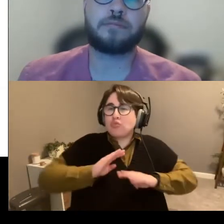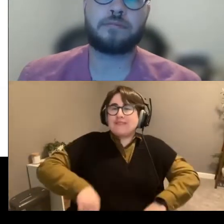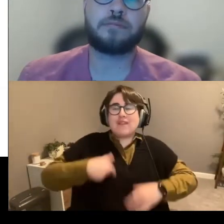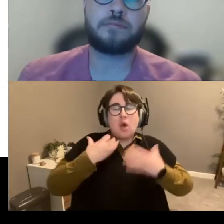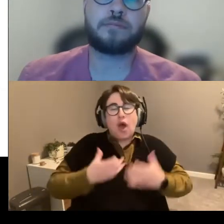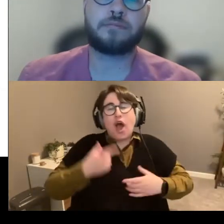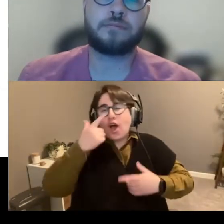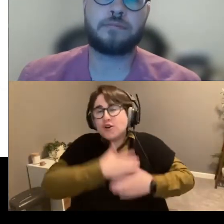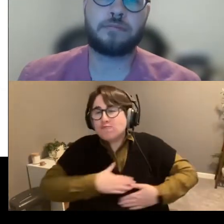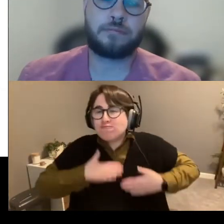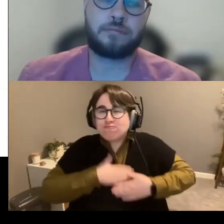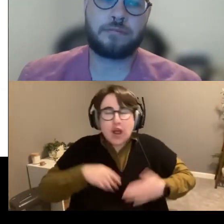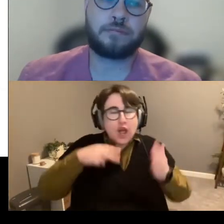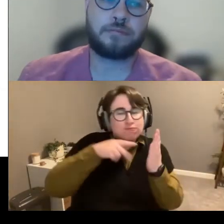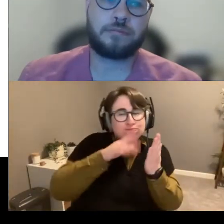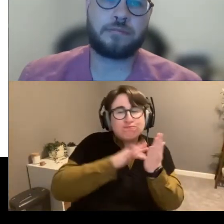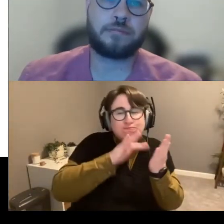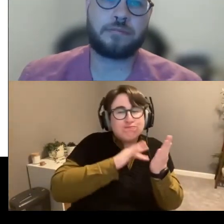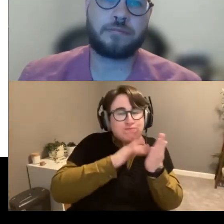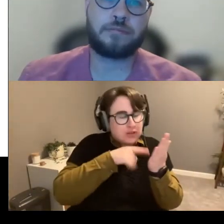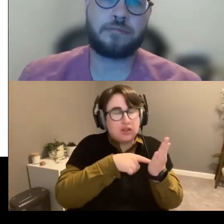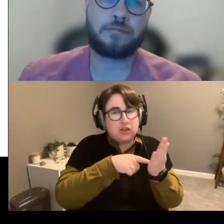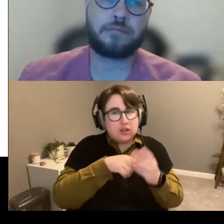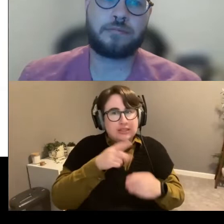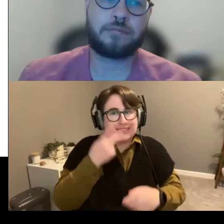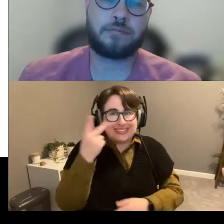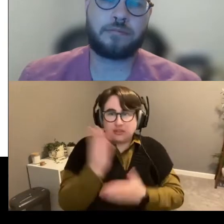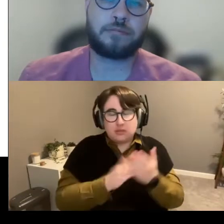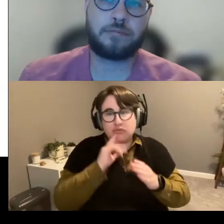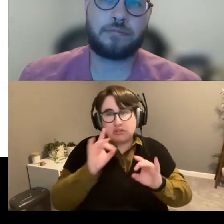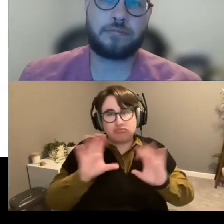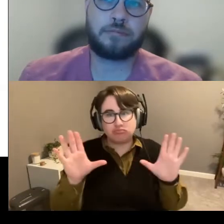So it's mindful to keep about how trauma carries